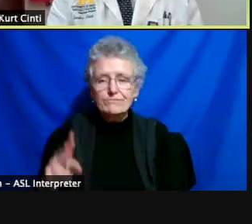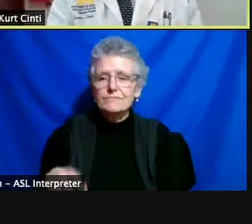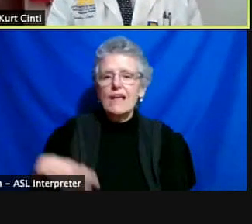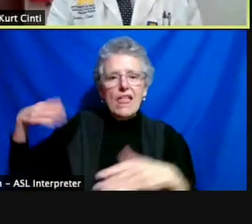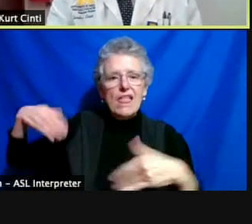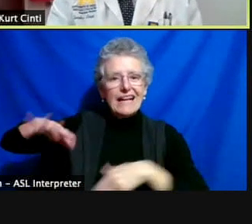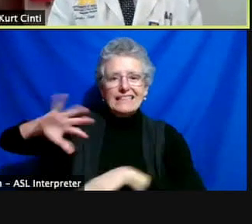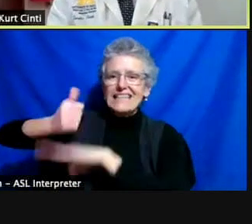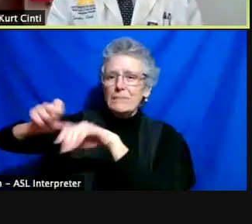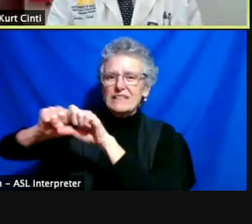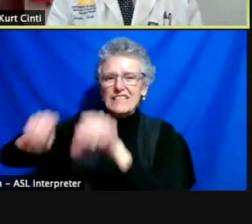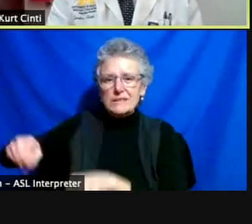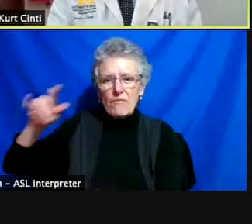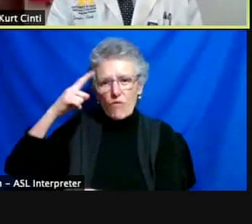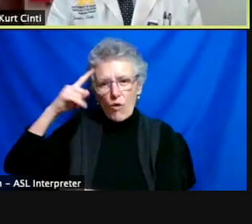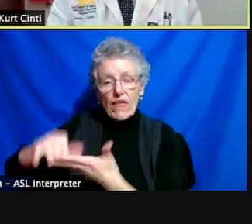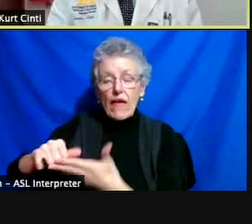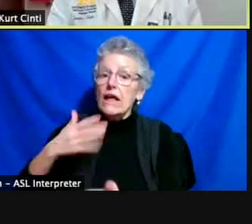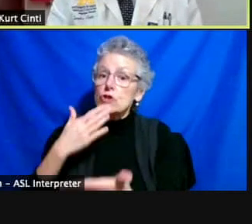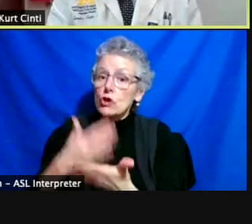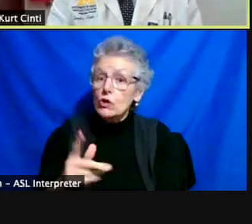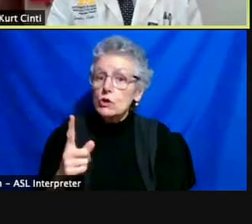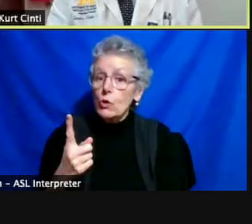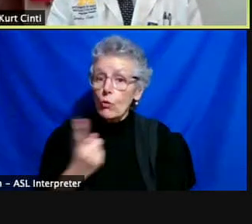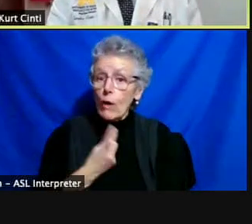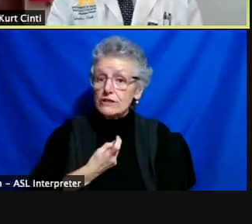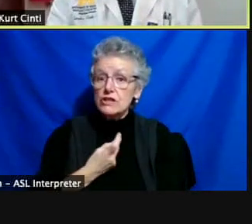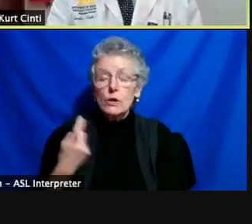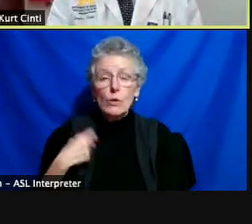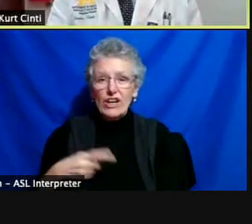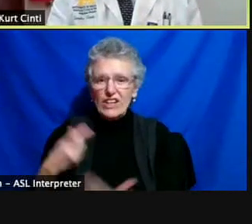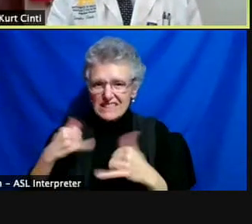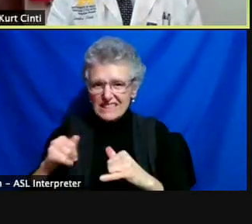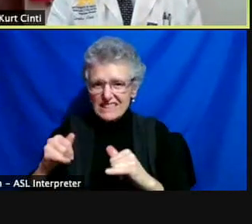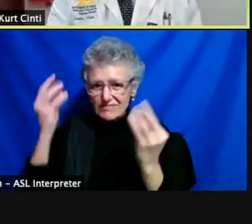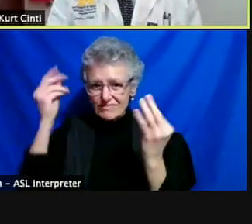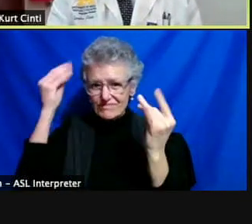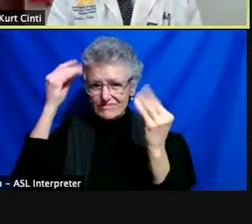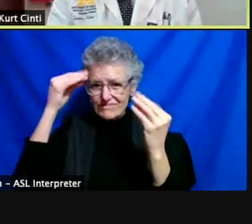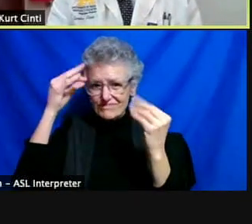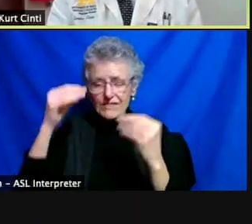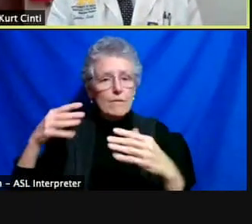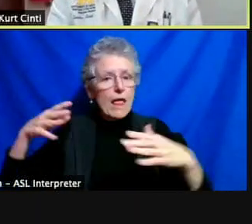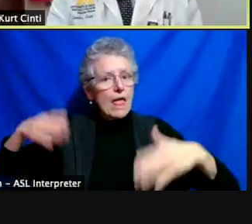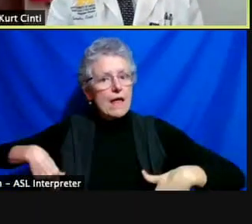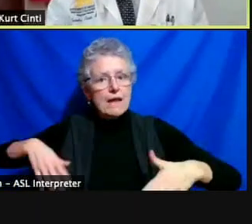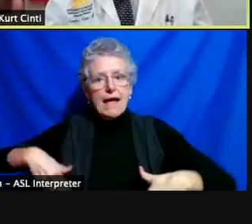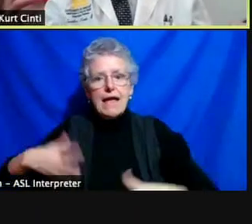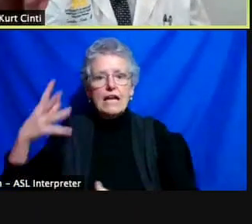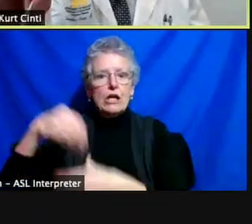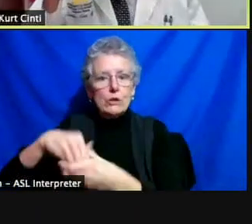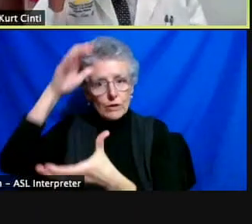And that is a good question. It's one we continue to look at, we haven't done that yet. As a matter of fact,